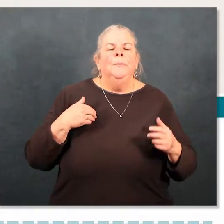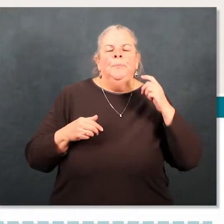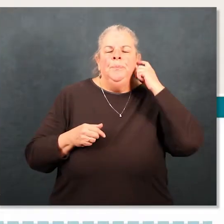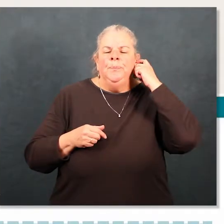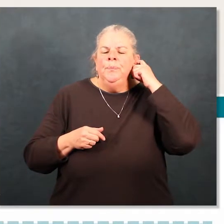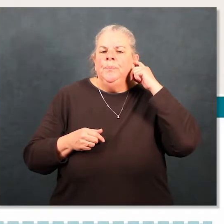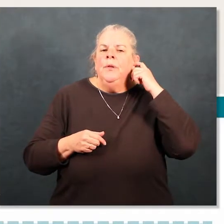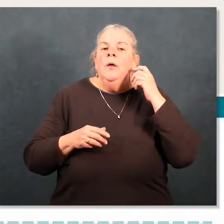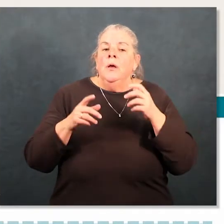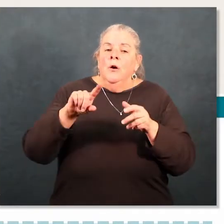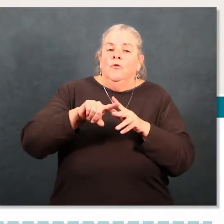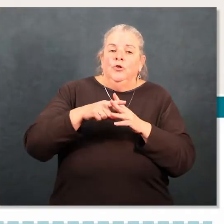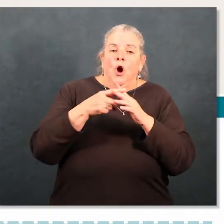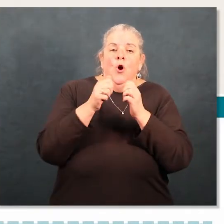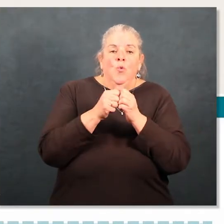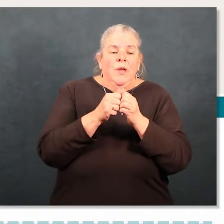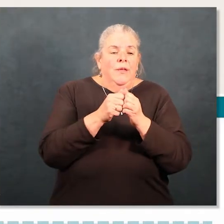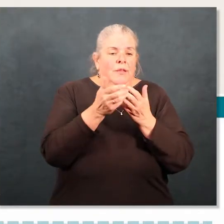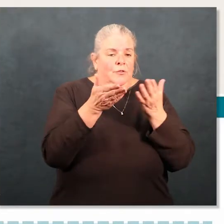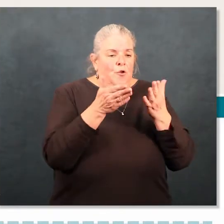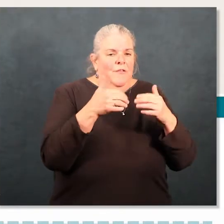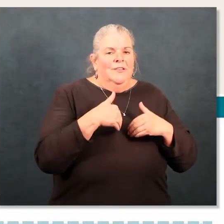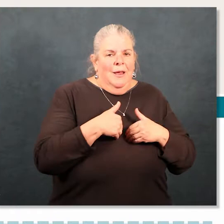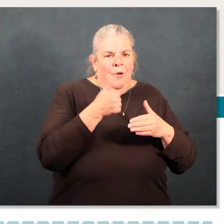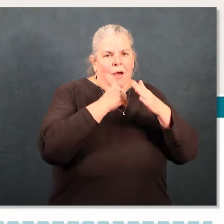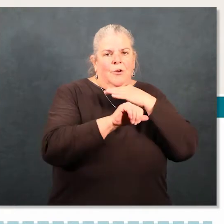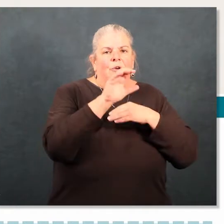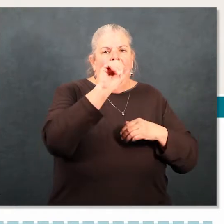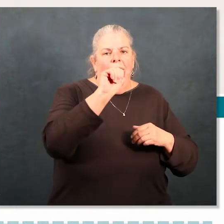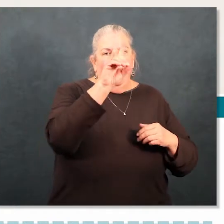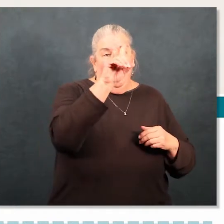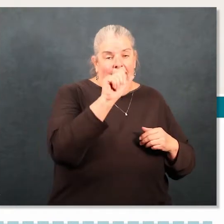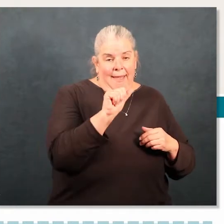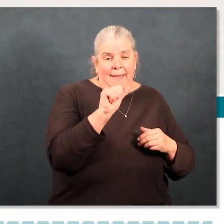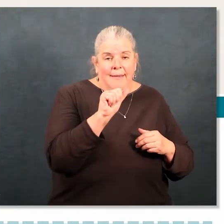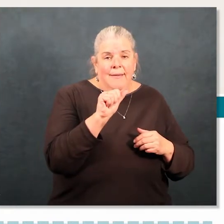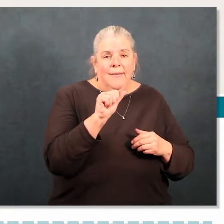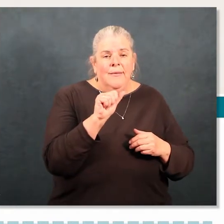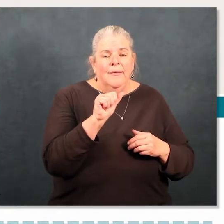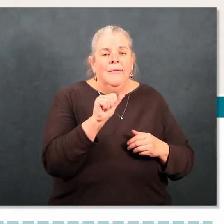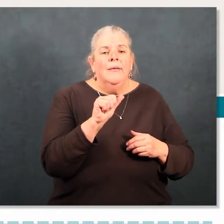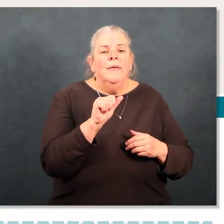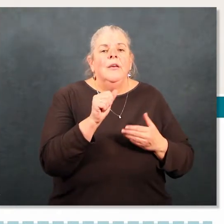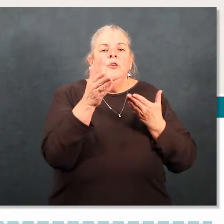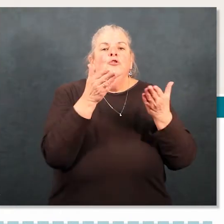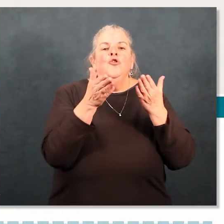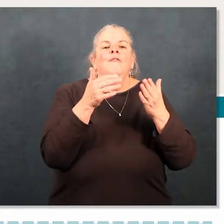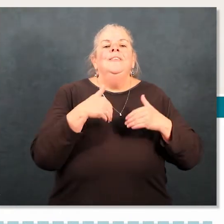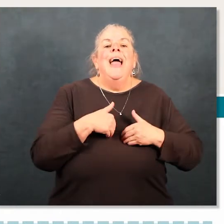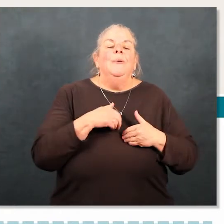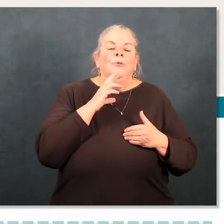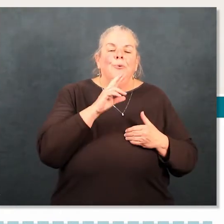with service animals. Under the Americans with Disabilities Act, service animals are allowed to go